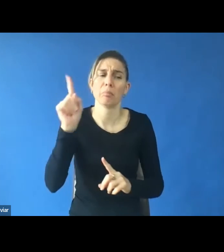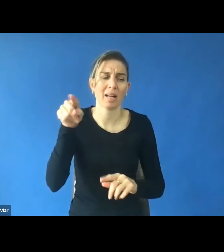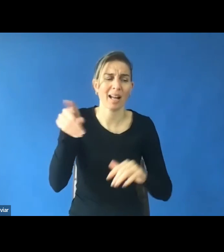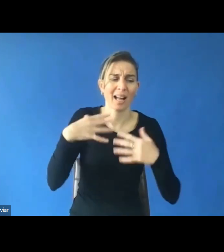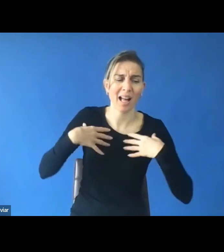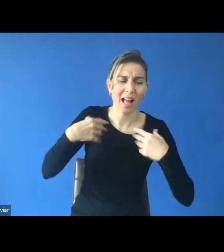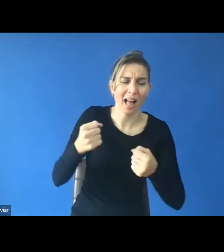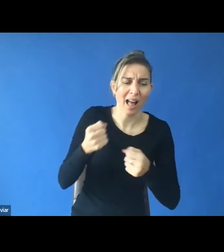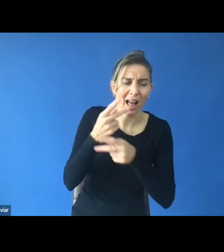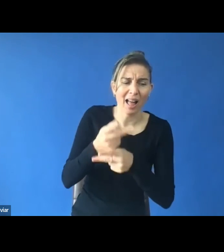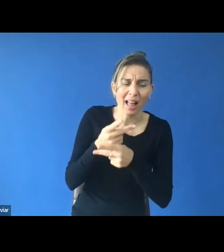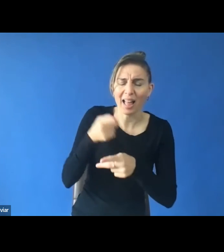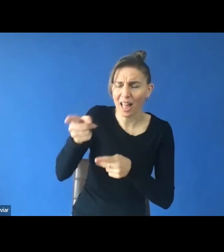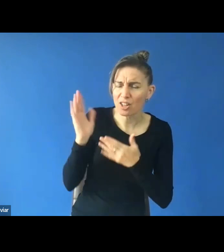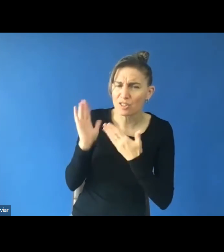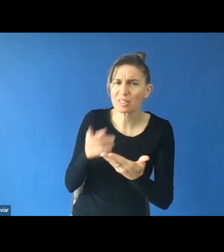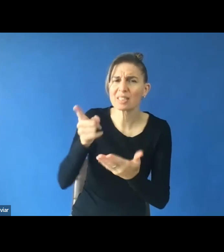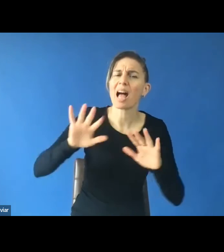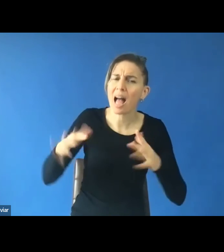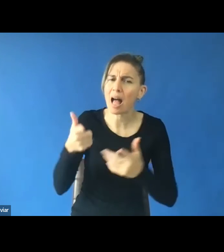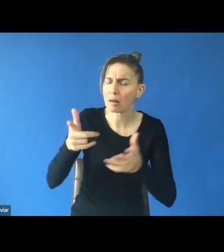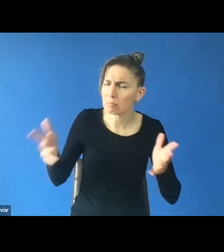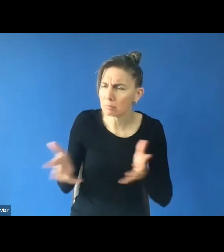This can promote the participation in the labour market.